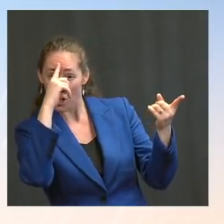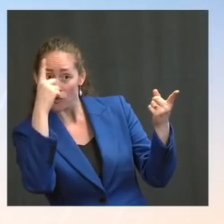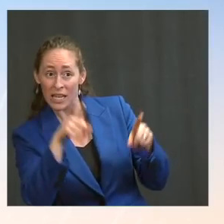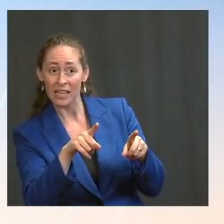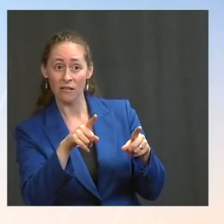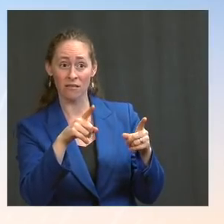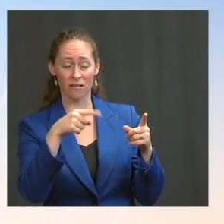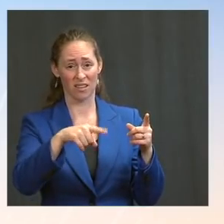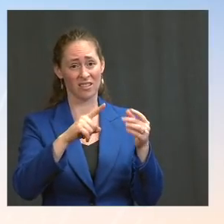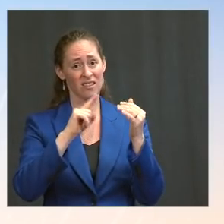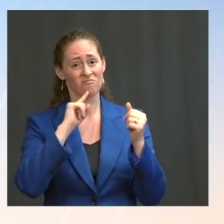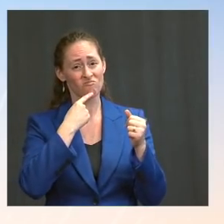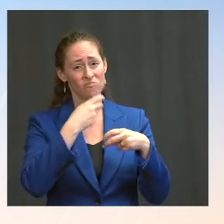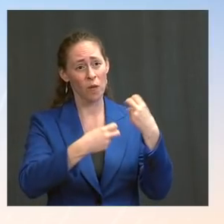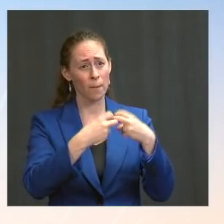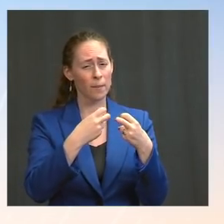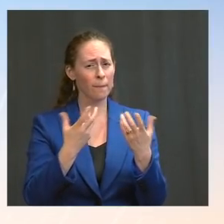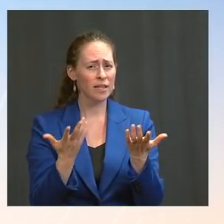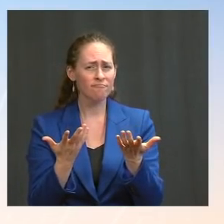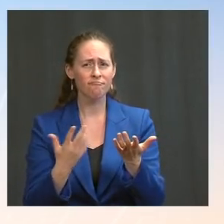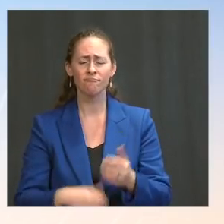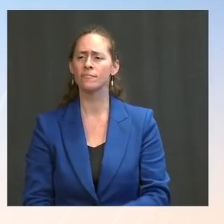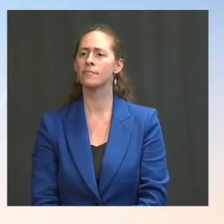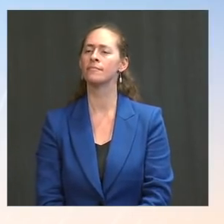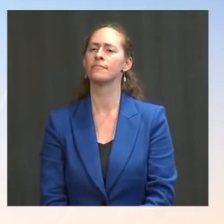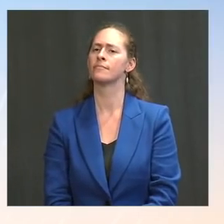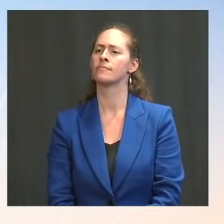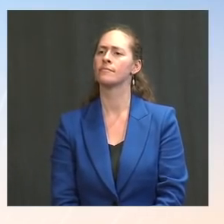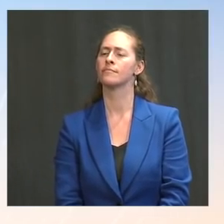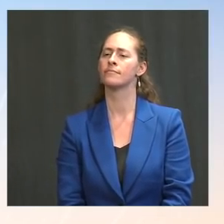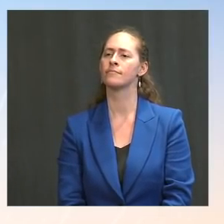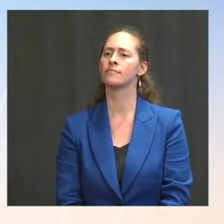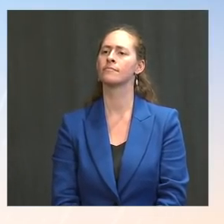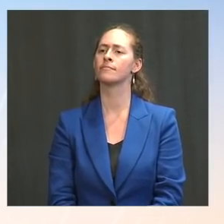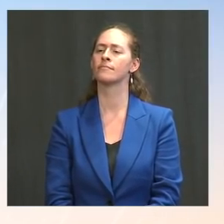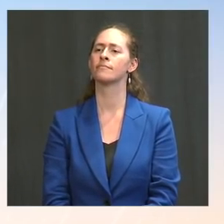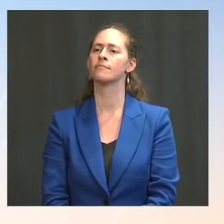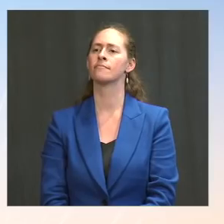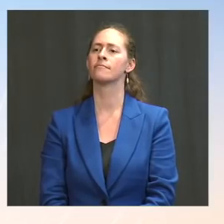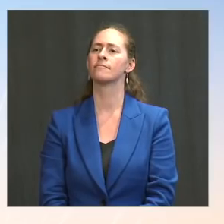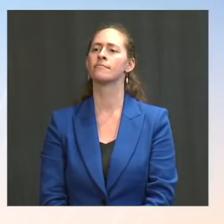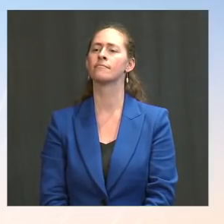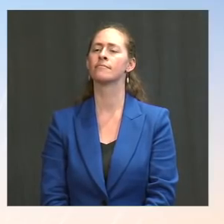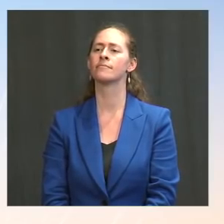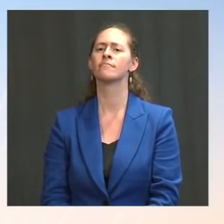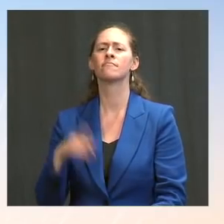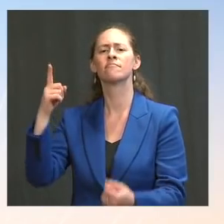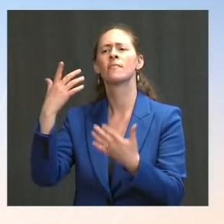The Press: You know, why not come out and endorse it? Ms. Psaki: He noted in his statement that he looks forward to working with Congress to implement these necessary reforms